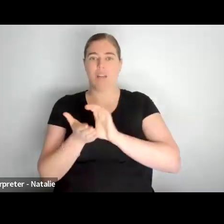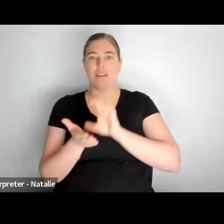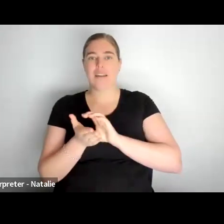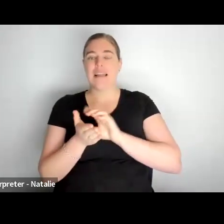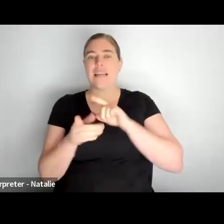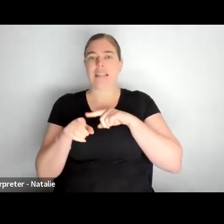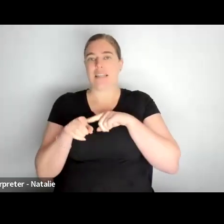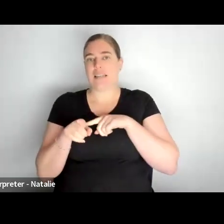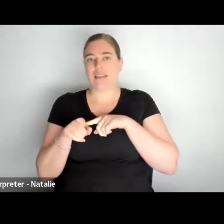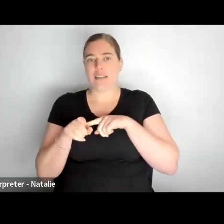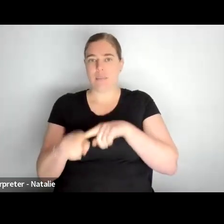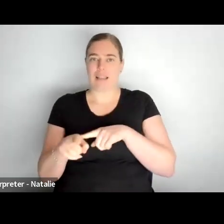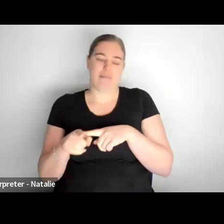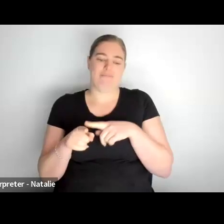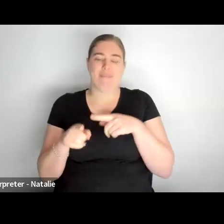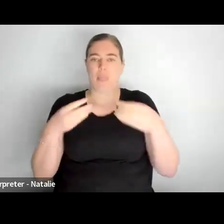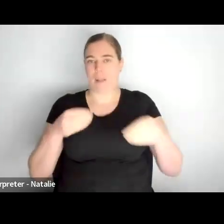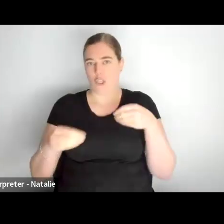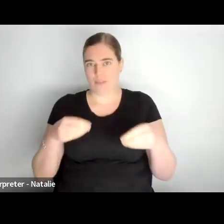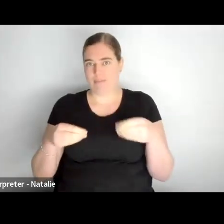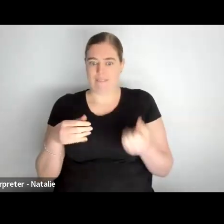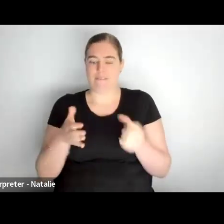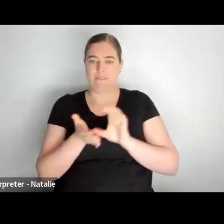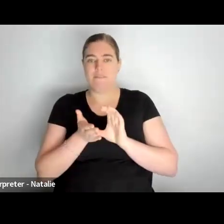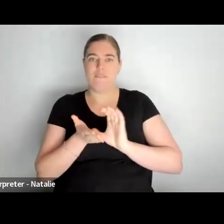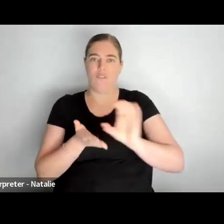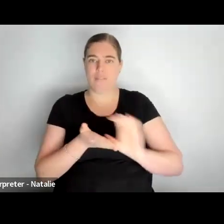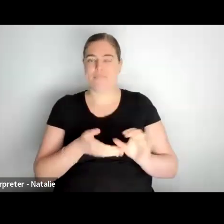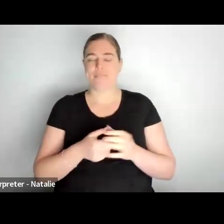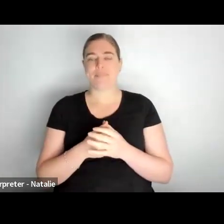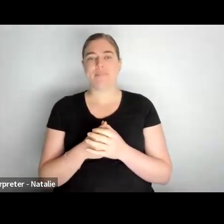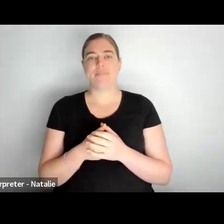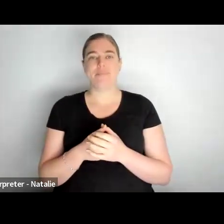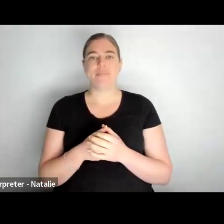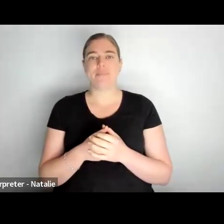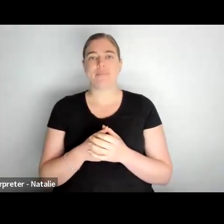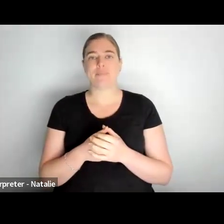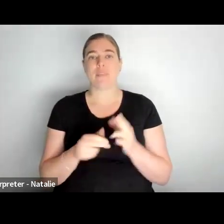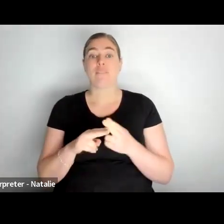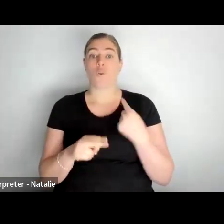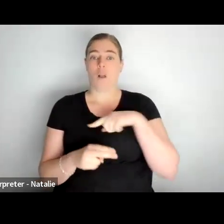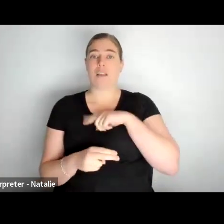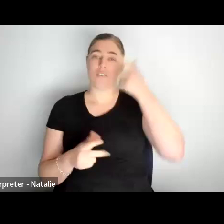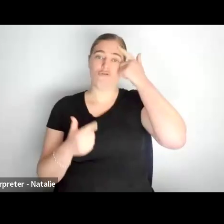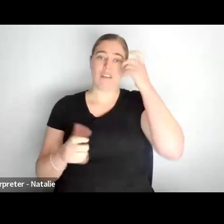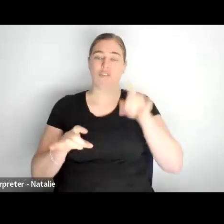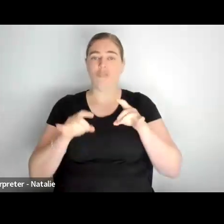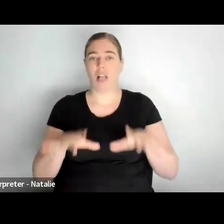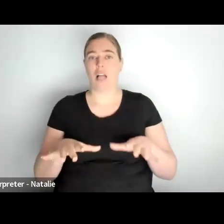constrained by the budget we have to distribute. For us at Creative Australia, a peer is anyone who